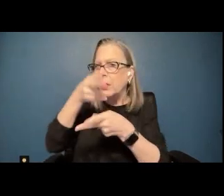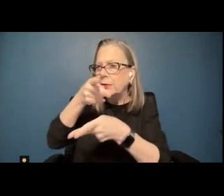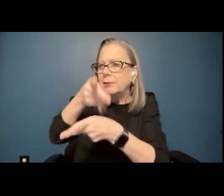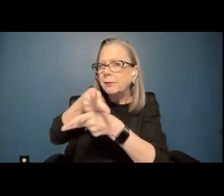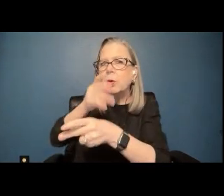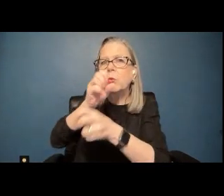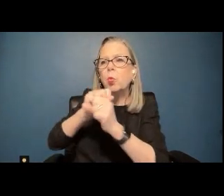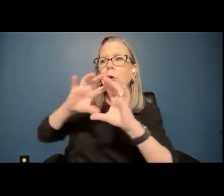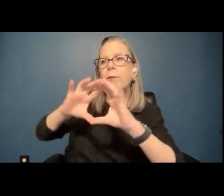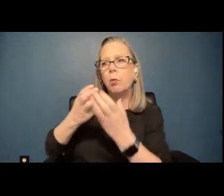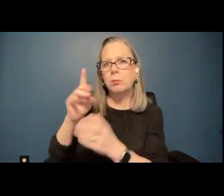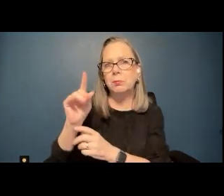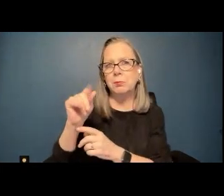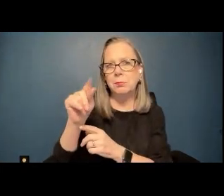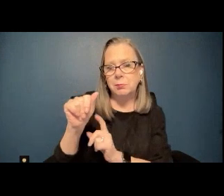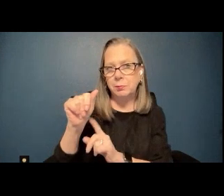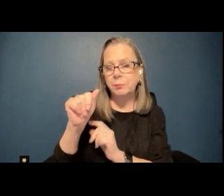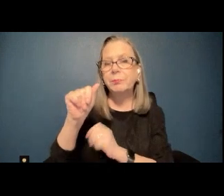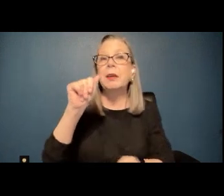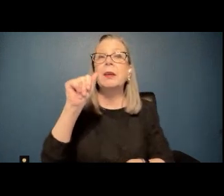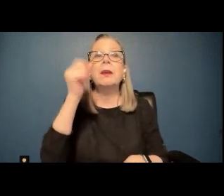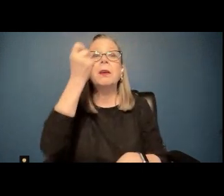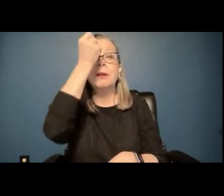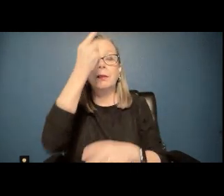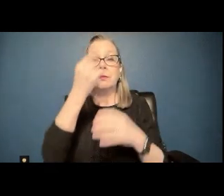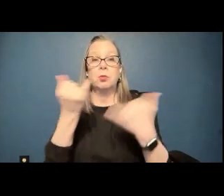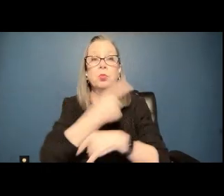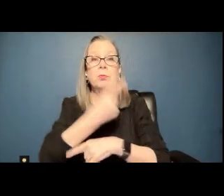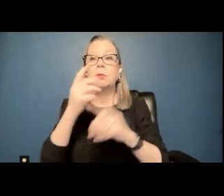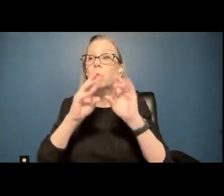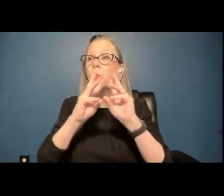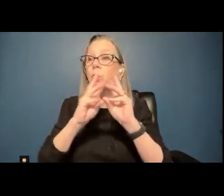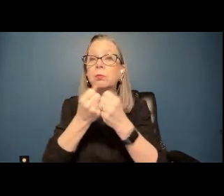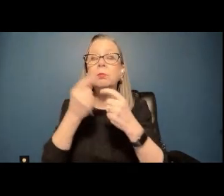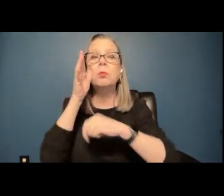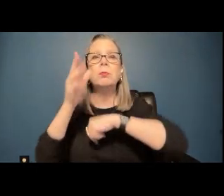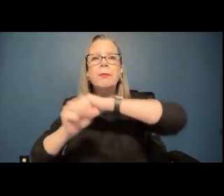Today's workshop is going to focus on the foundational steps of prioritizing what